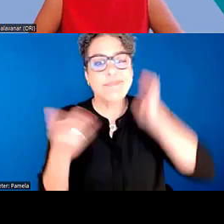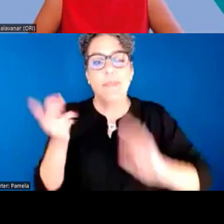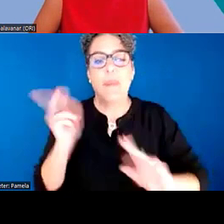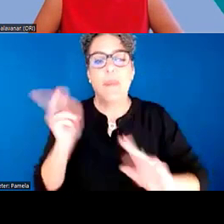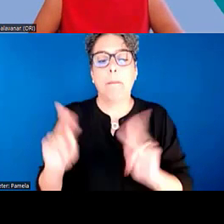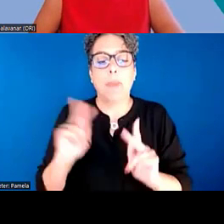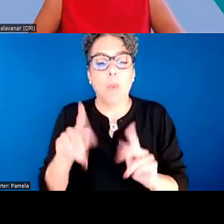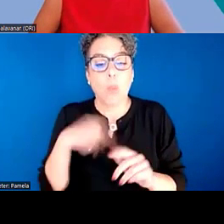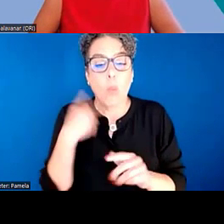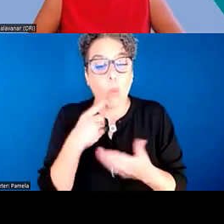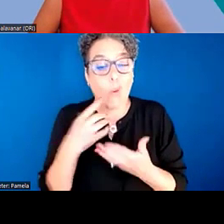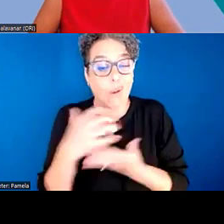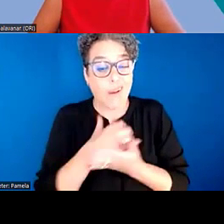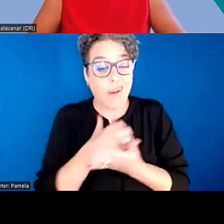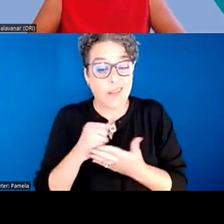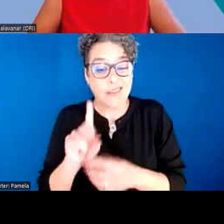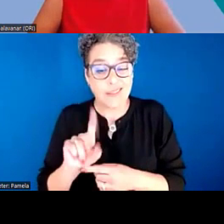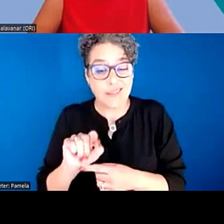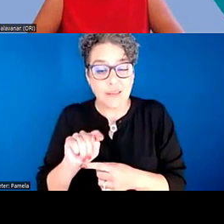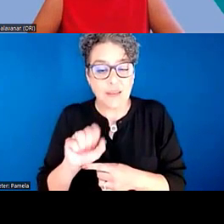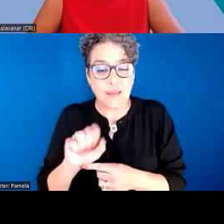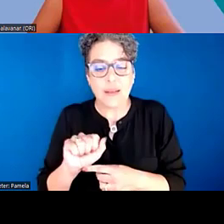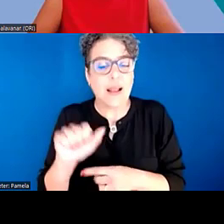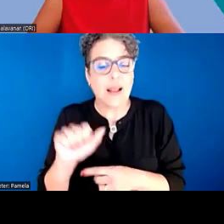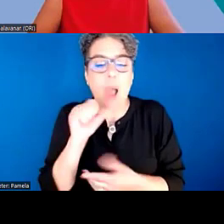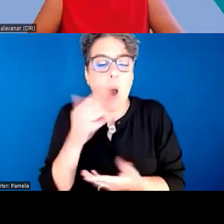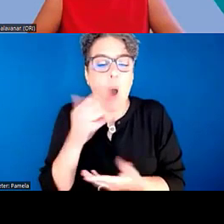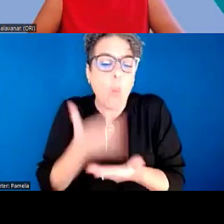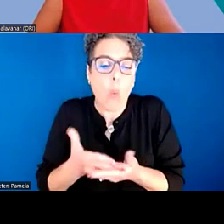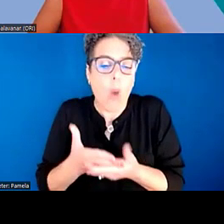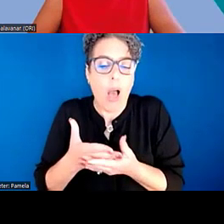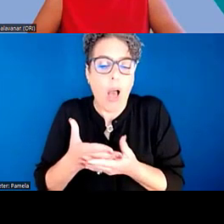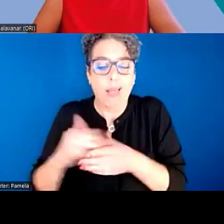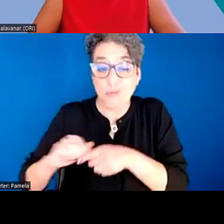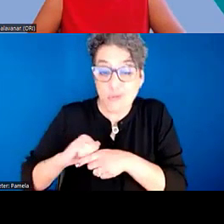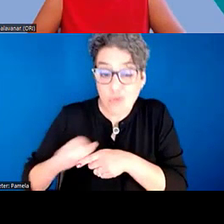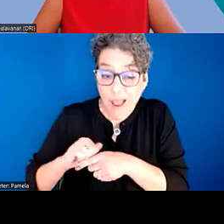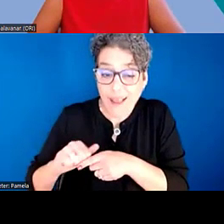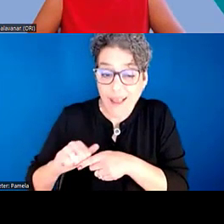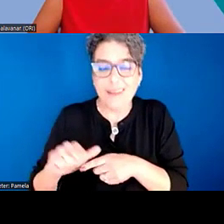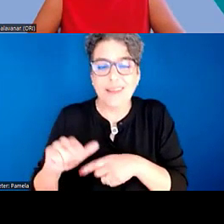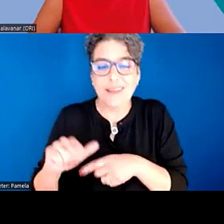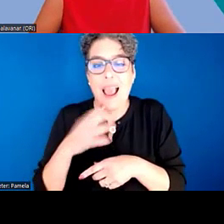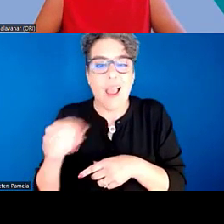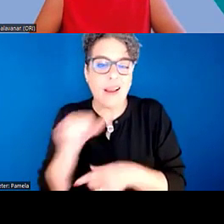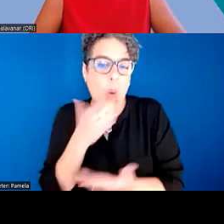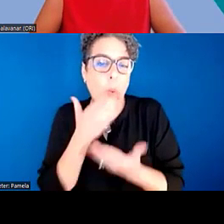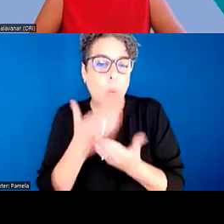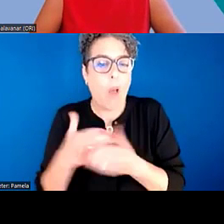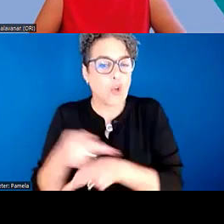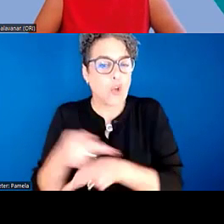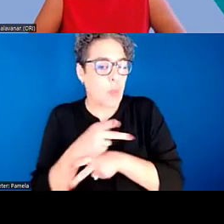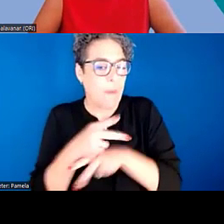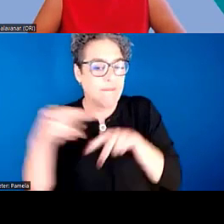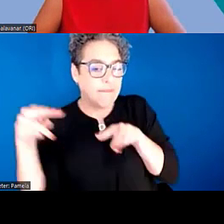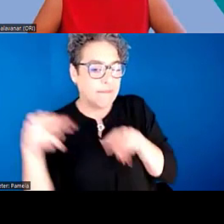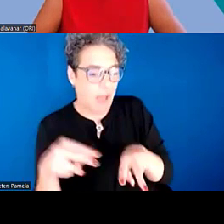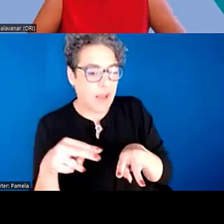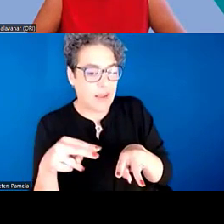are not well supervised or trained to do the job. They have excessive workload,